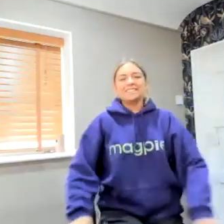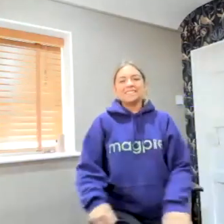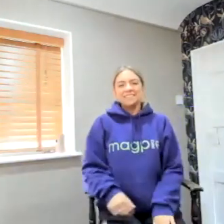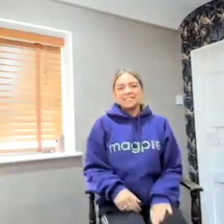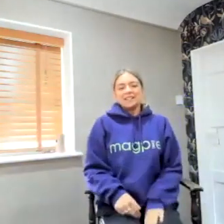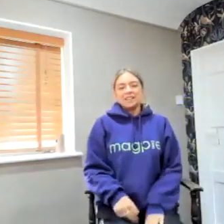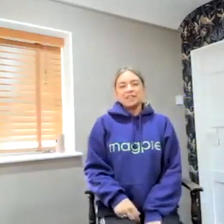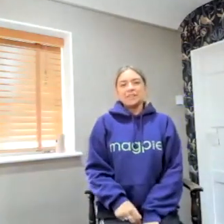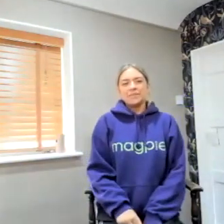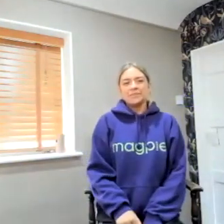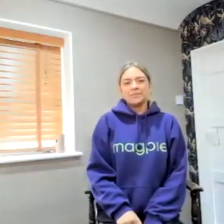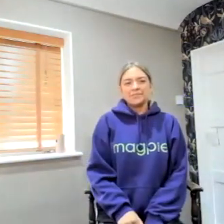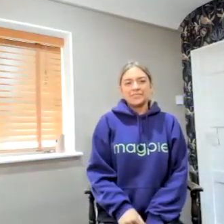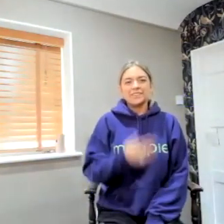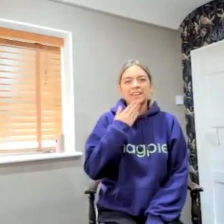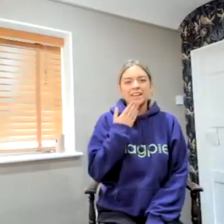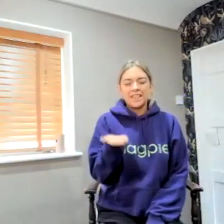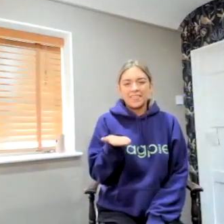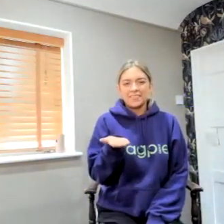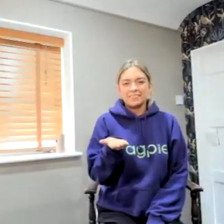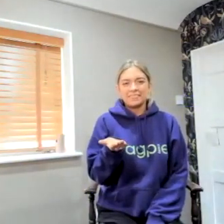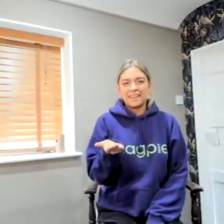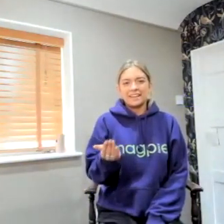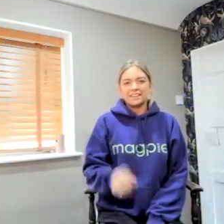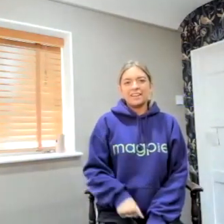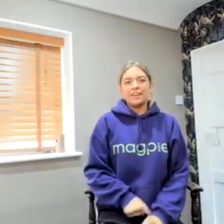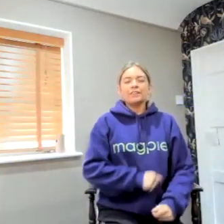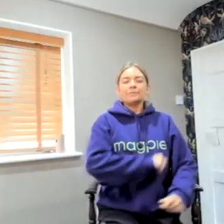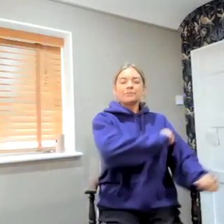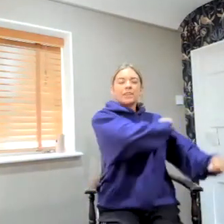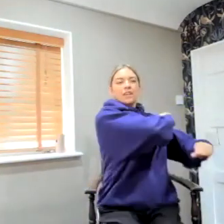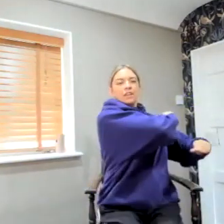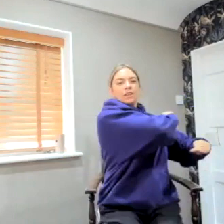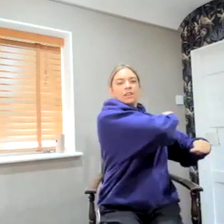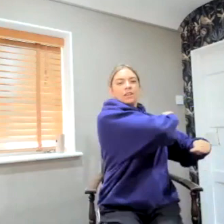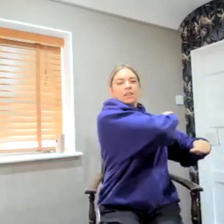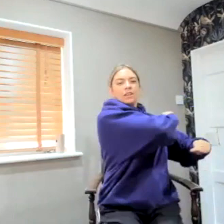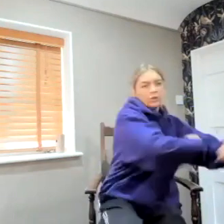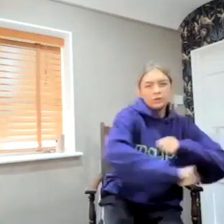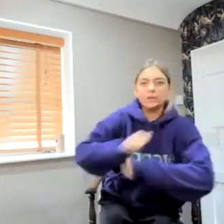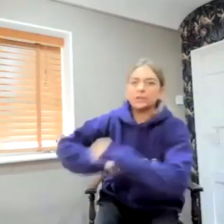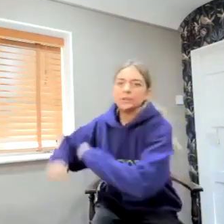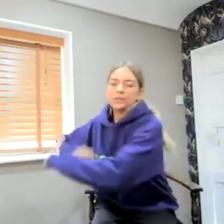brilliant i'm gonna pass on to georgia thank you georgia